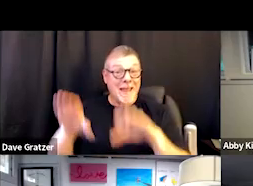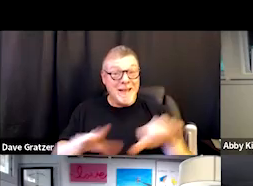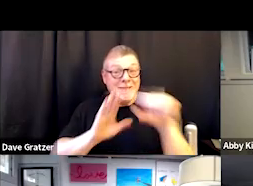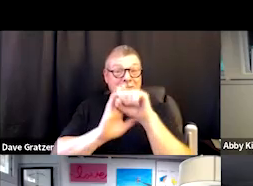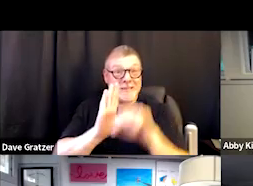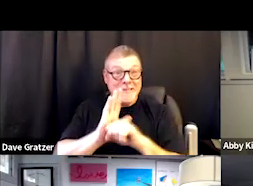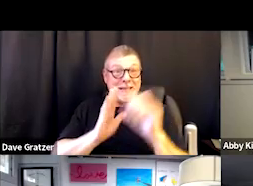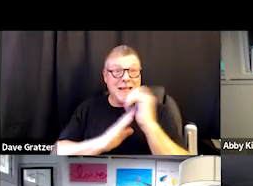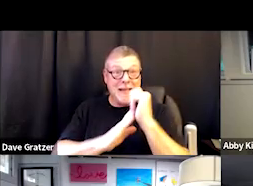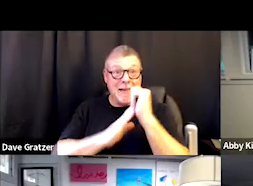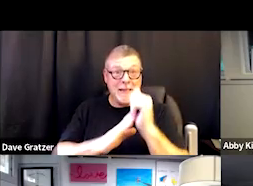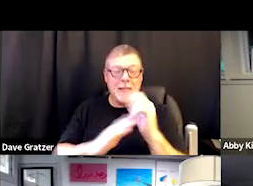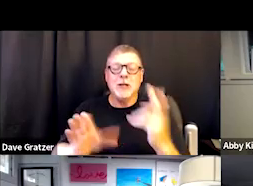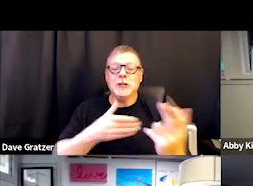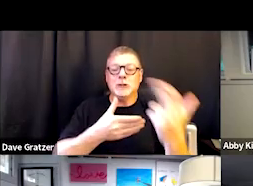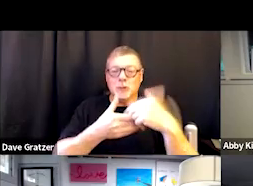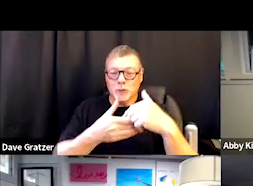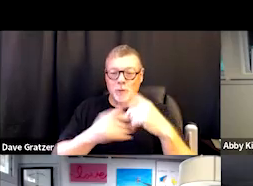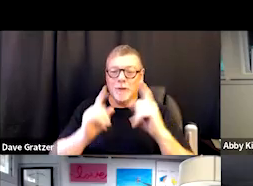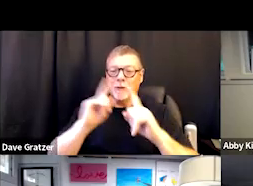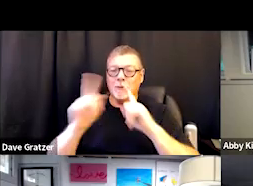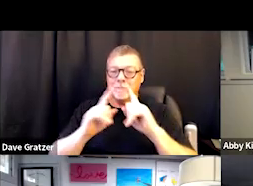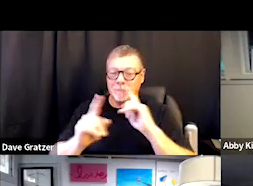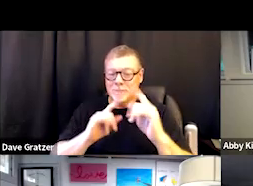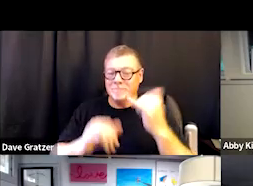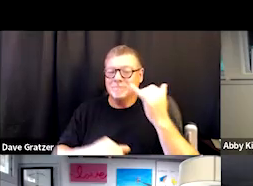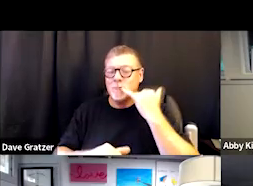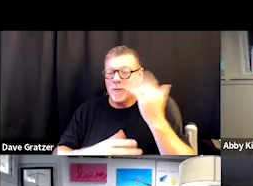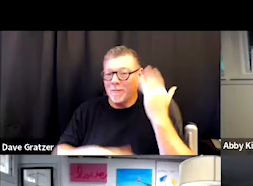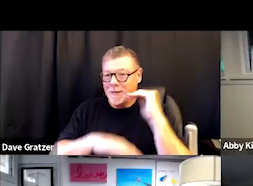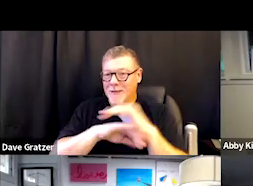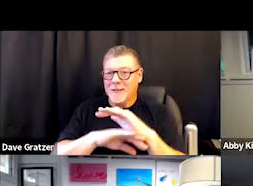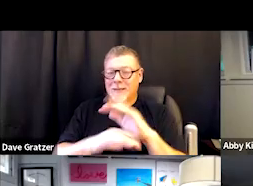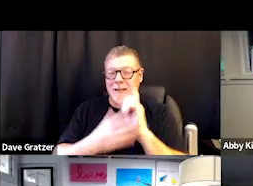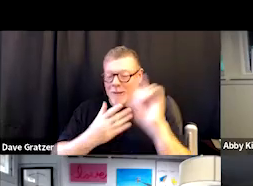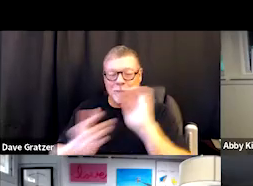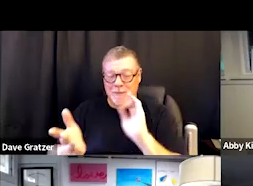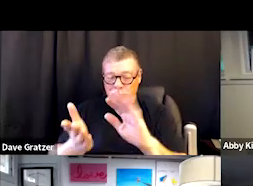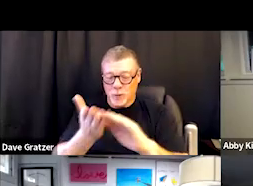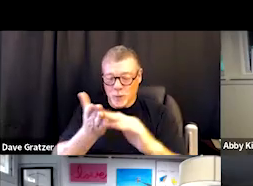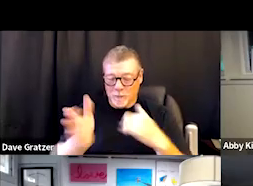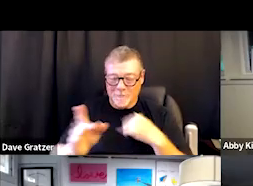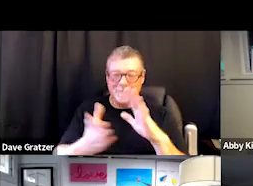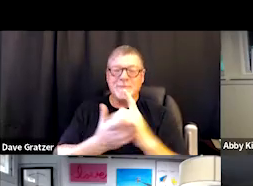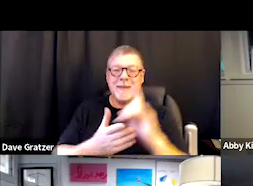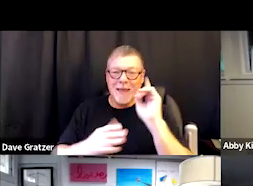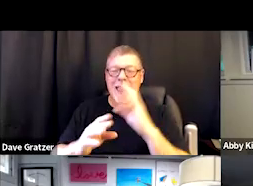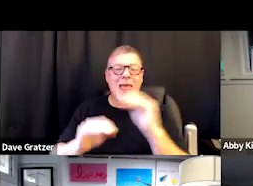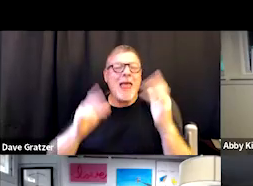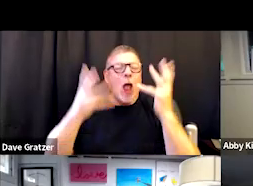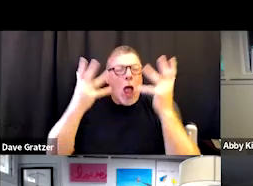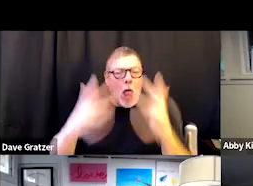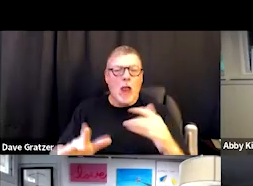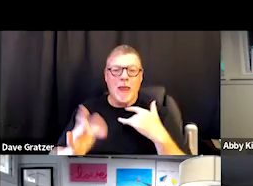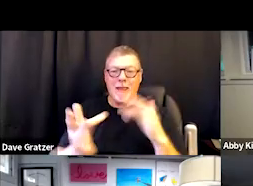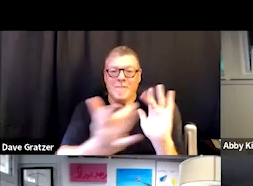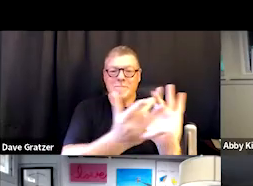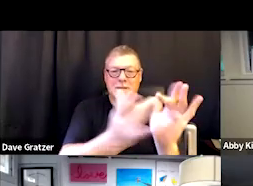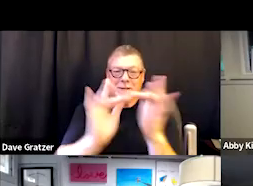we had last week and kind of developed already a network of communication between state leads to share